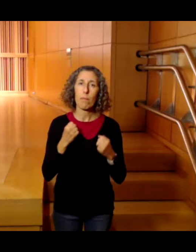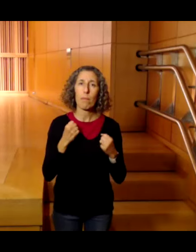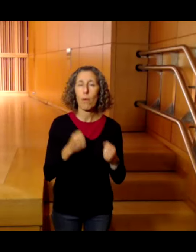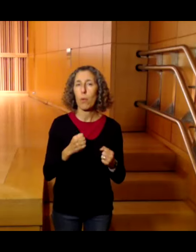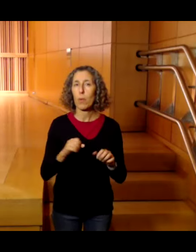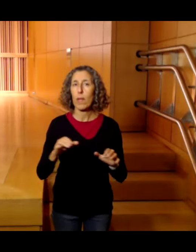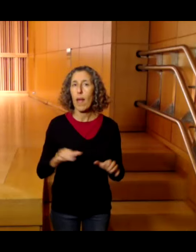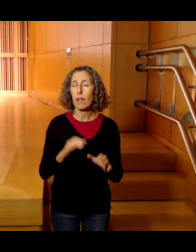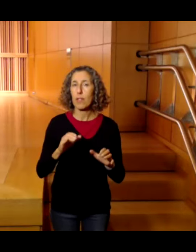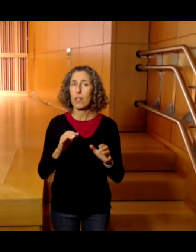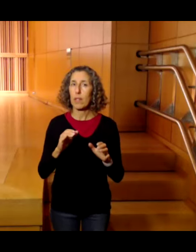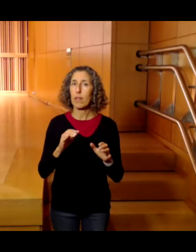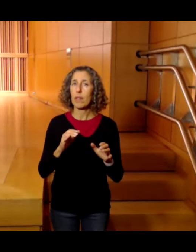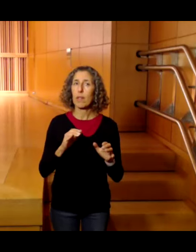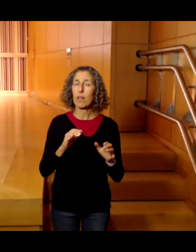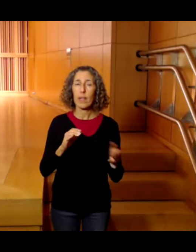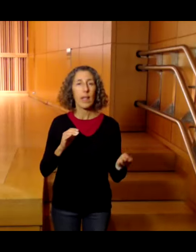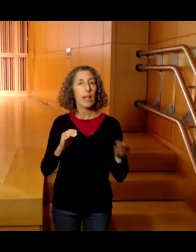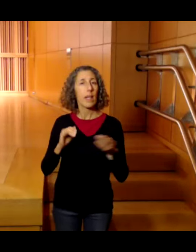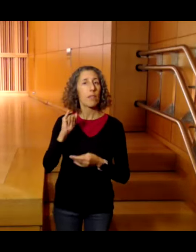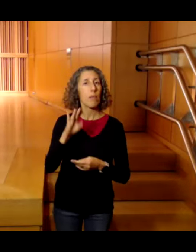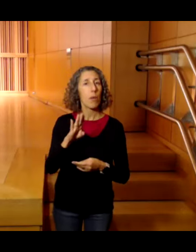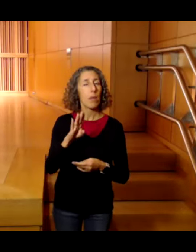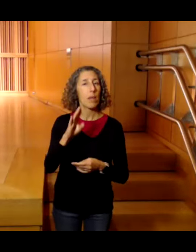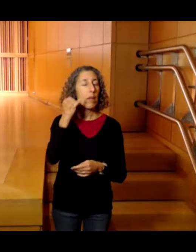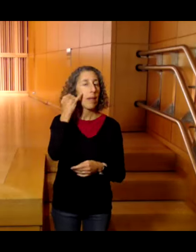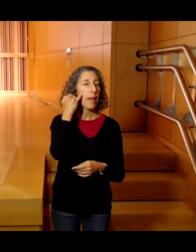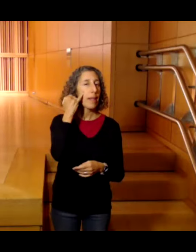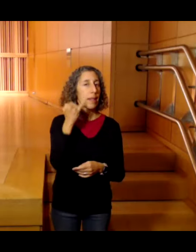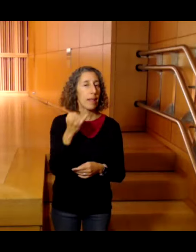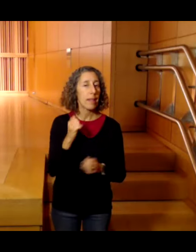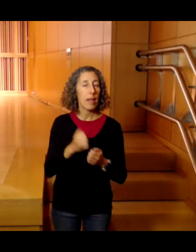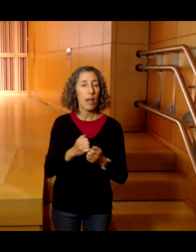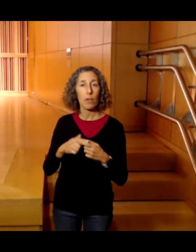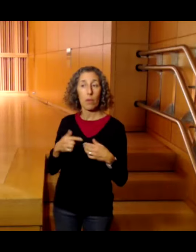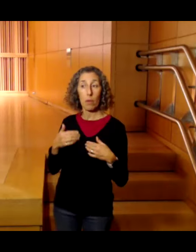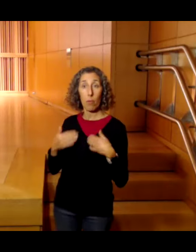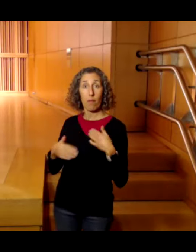that the way forward was not to deny. the contradiction that suffuses all life.